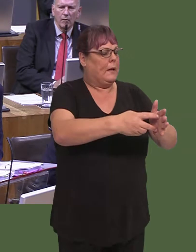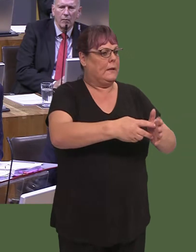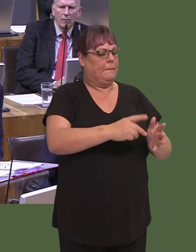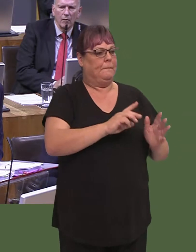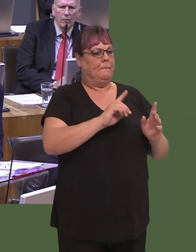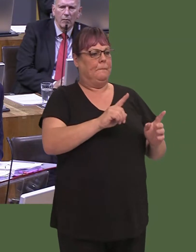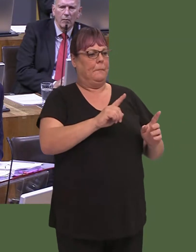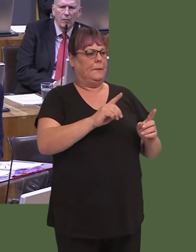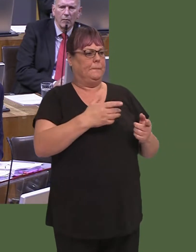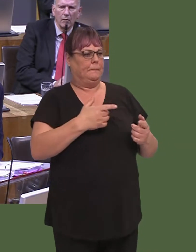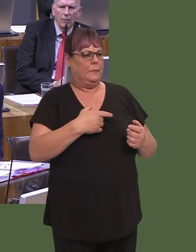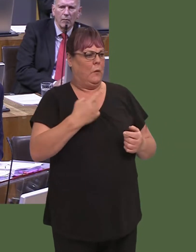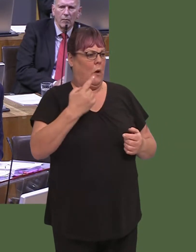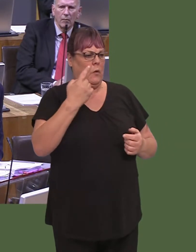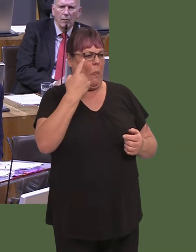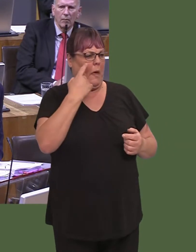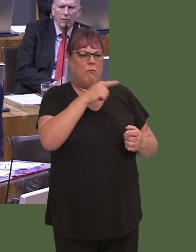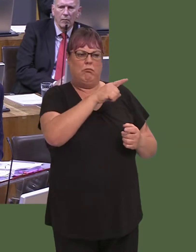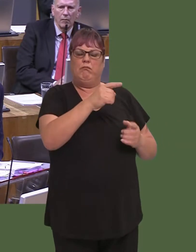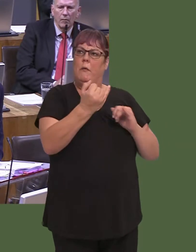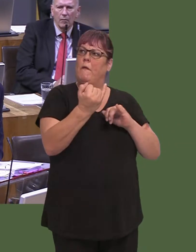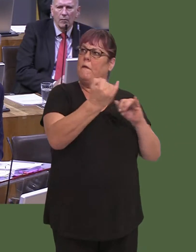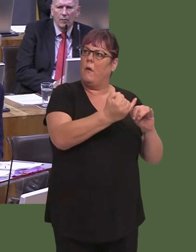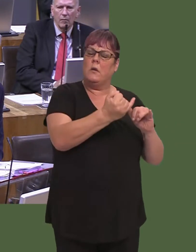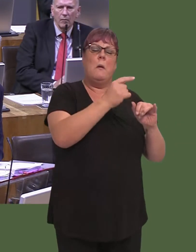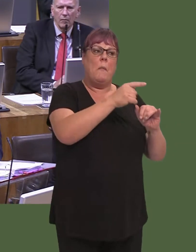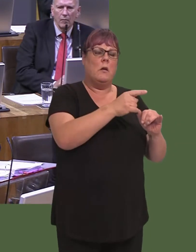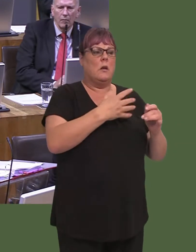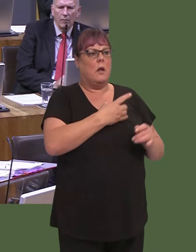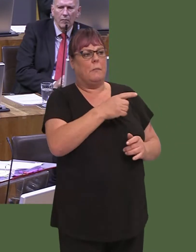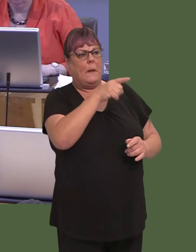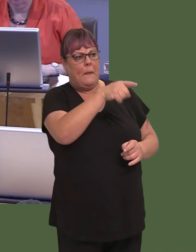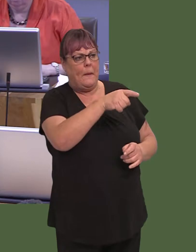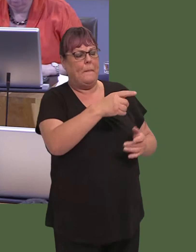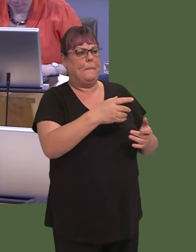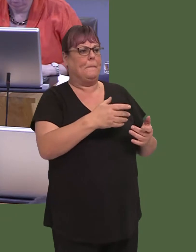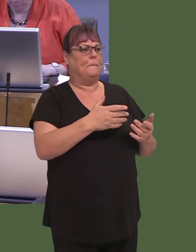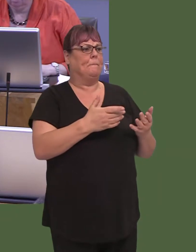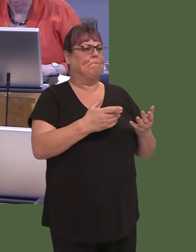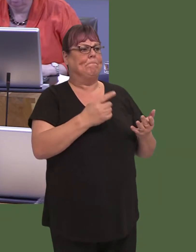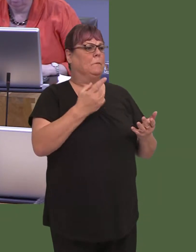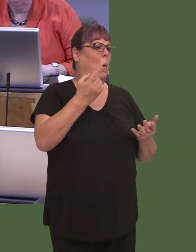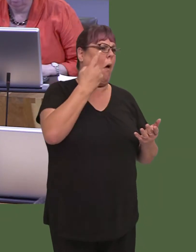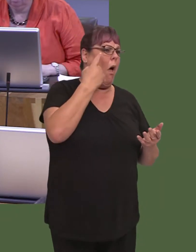I don't think they're at fault at all, but it's up to them to ensure that they produce an effective and public scheme.